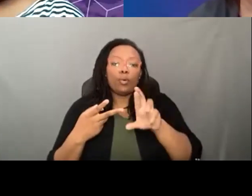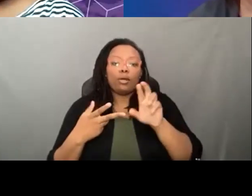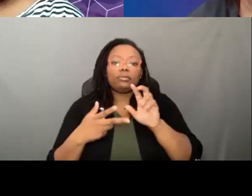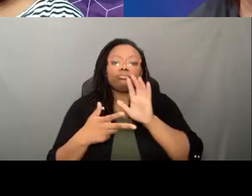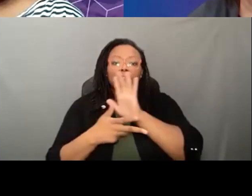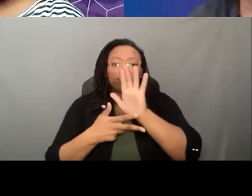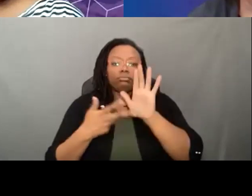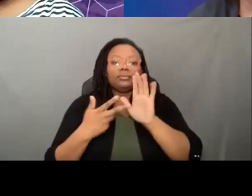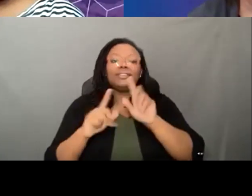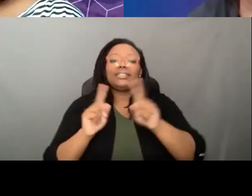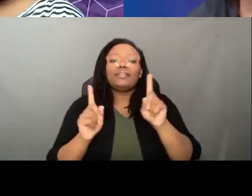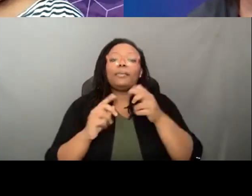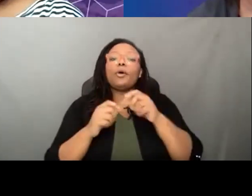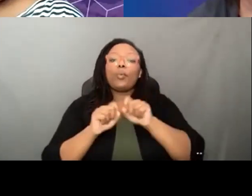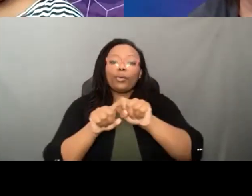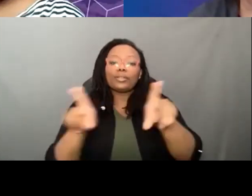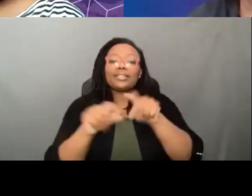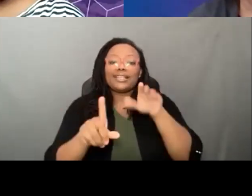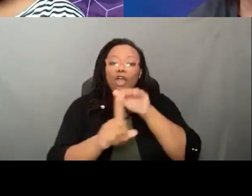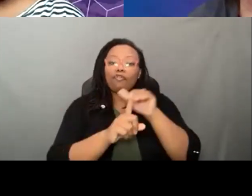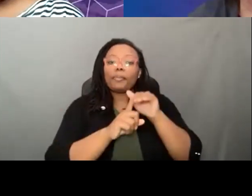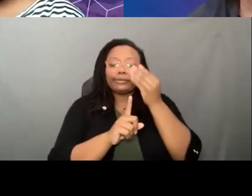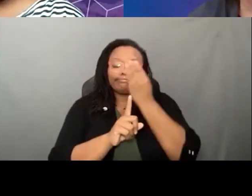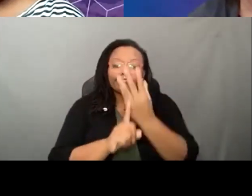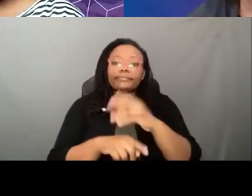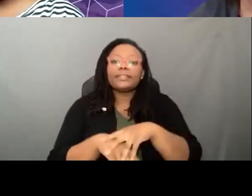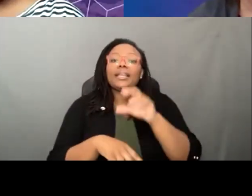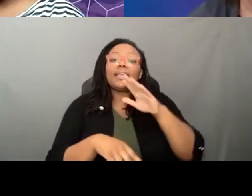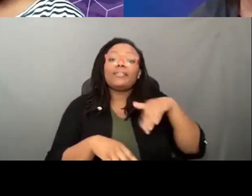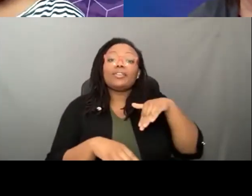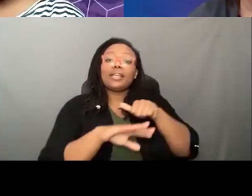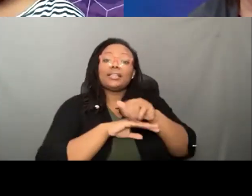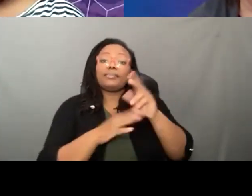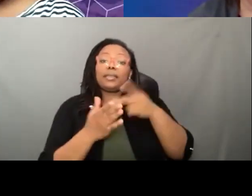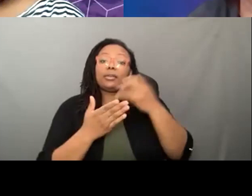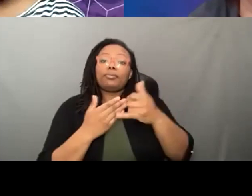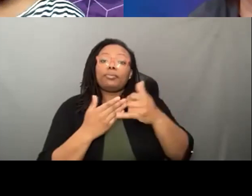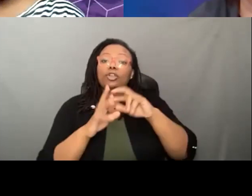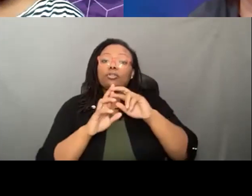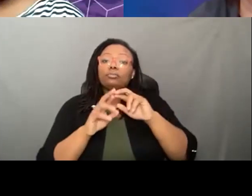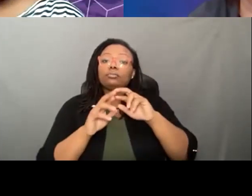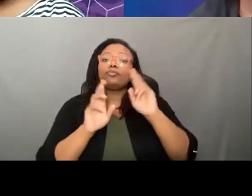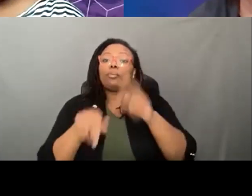but we do send out reminder notices. If you've not submitted the project report, you will get those reminder notices